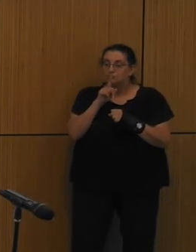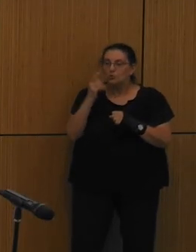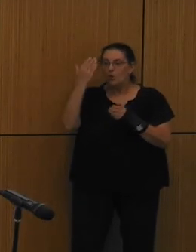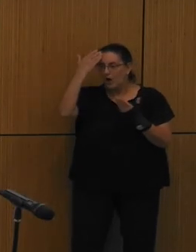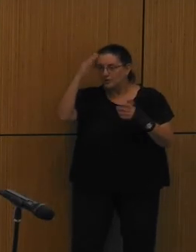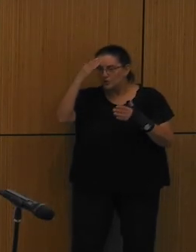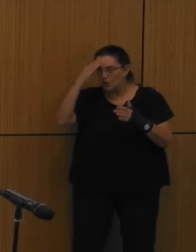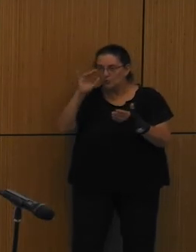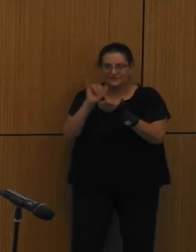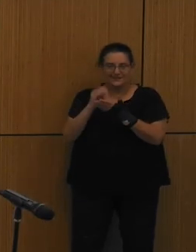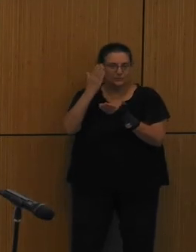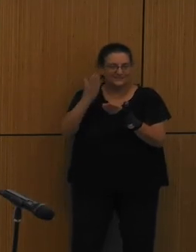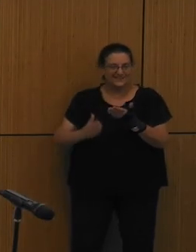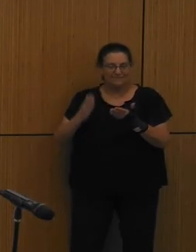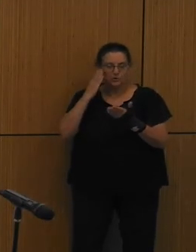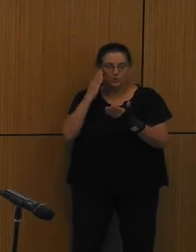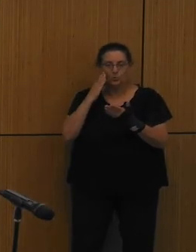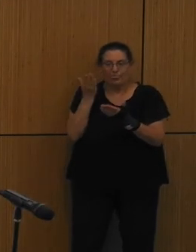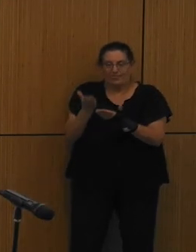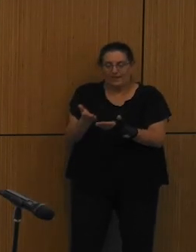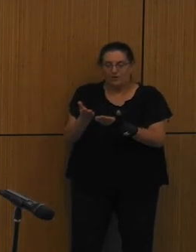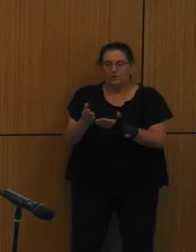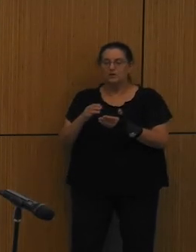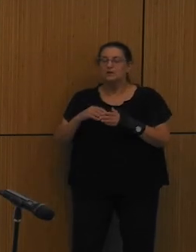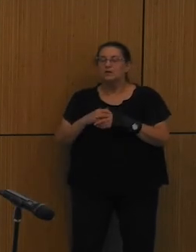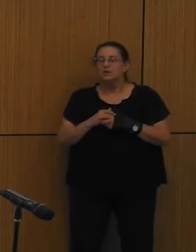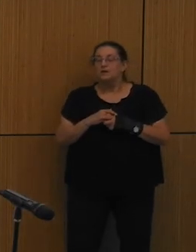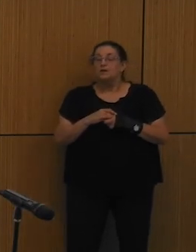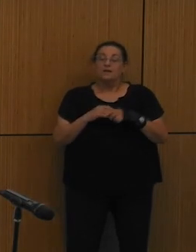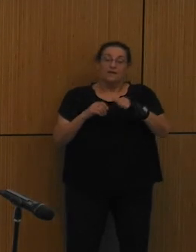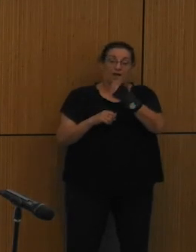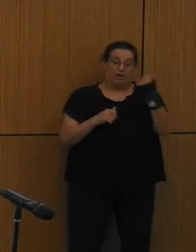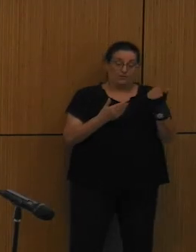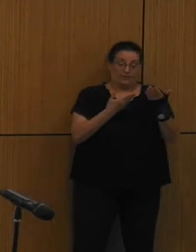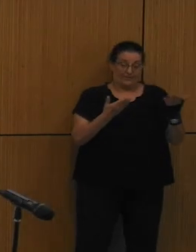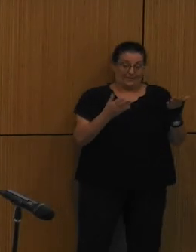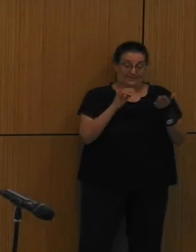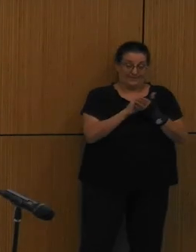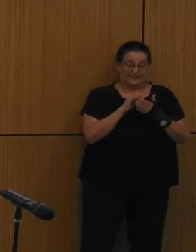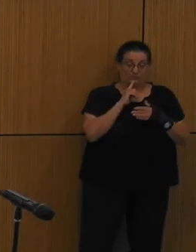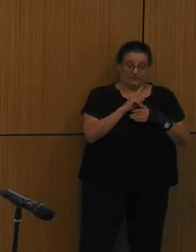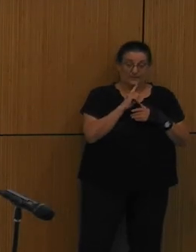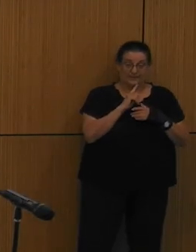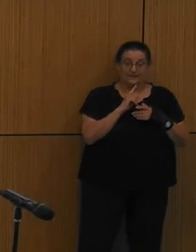do what we call non-targeted analysis. The other thing that, is relevant for high resolution